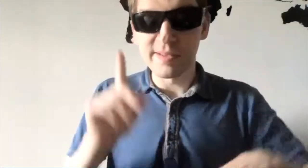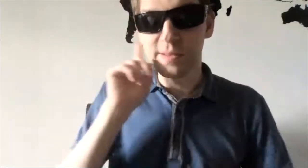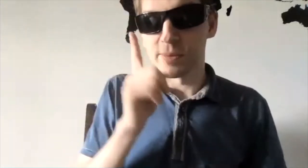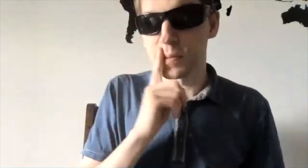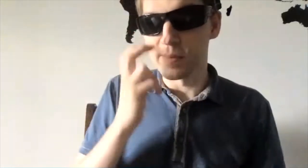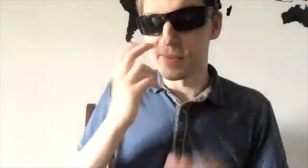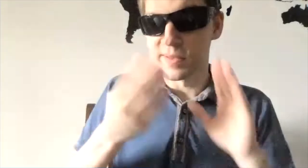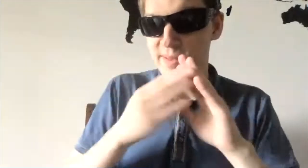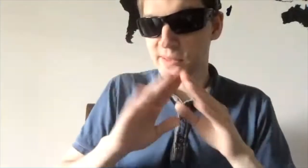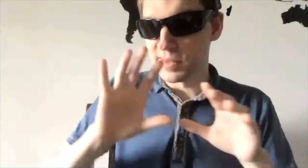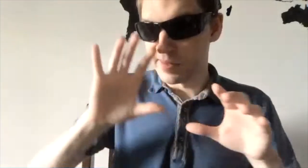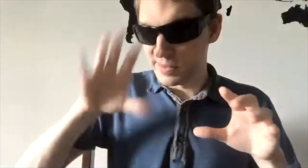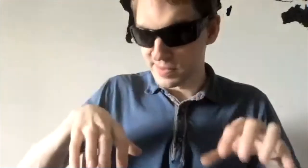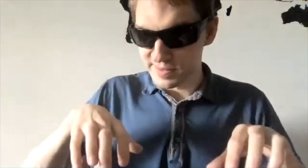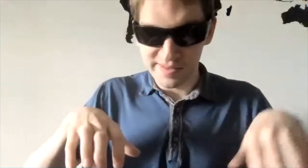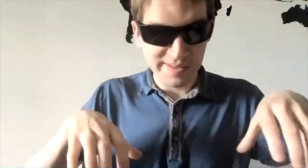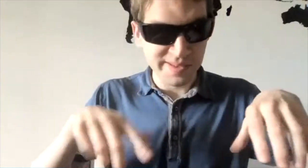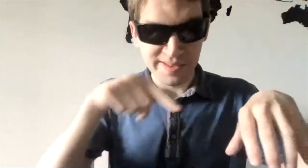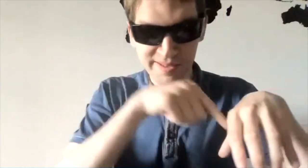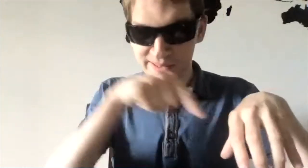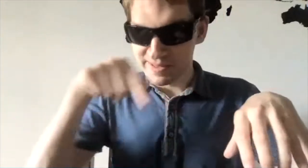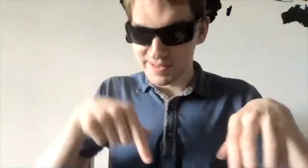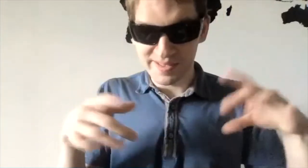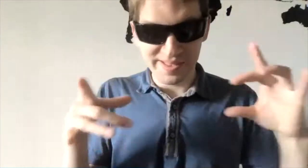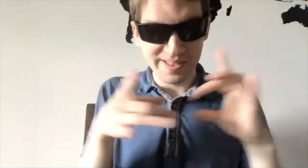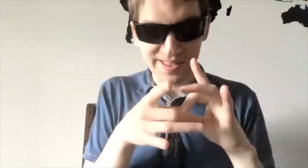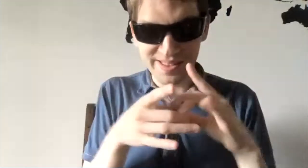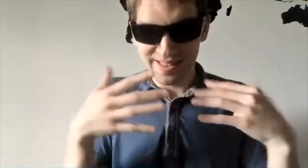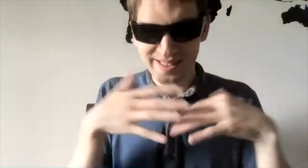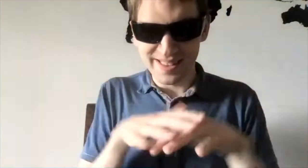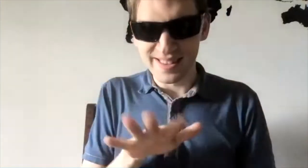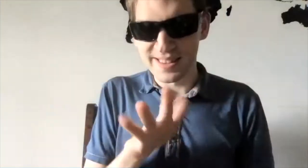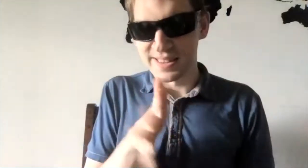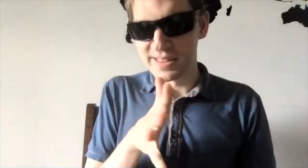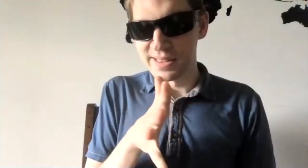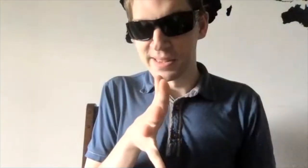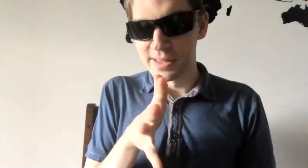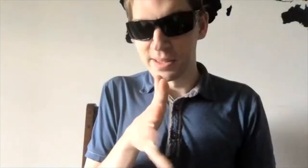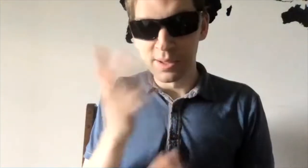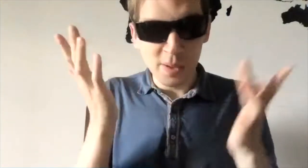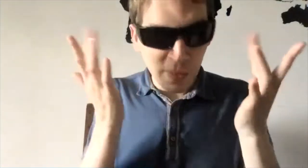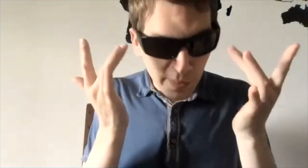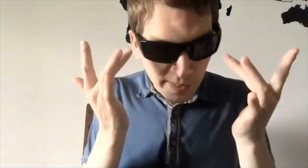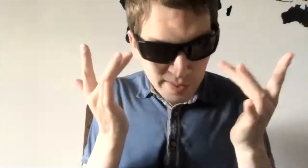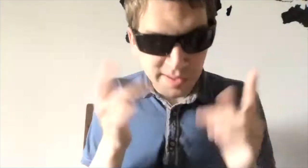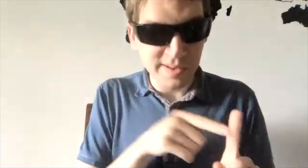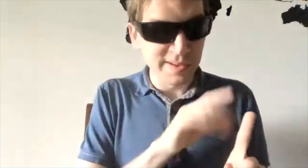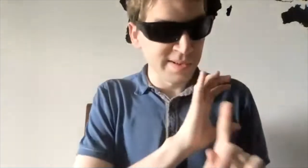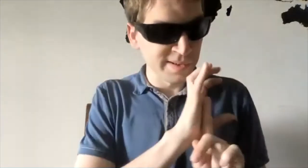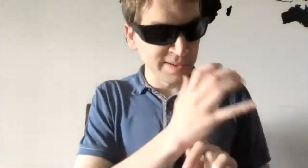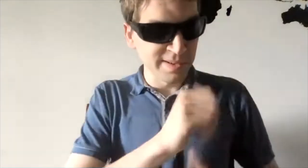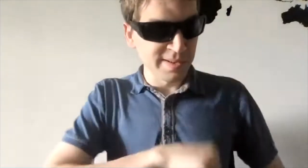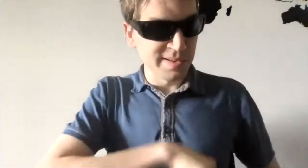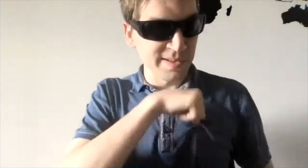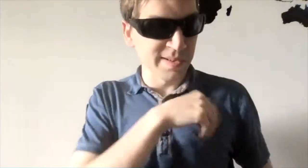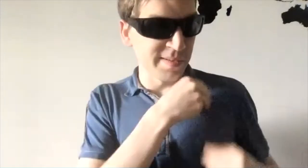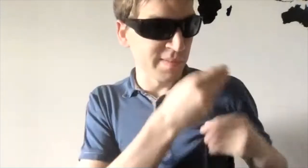You have the deaf community and you have the deaf blind community and we don't necessarily get along.